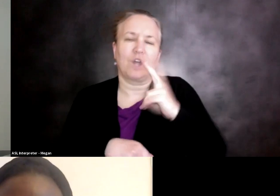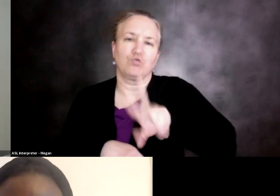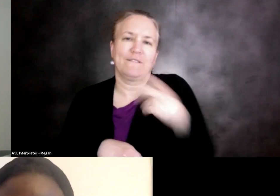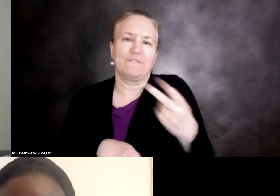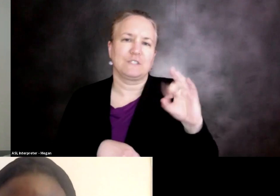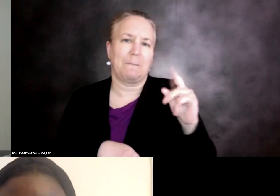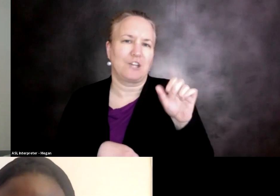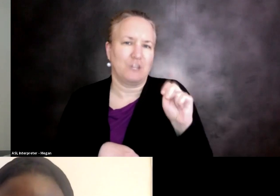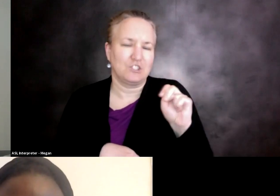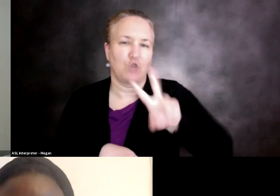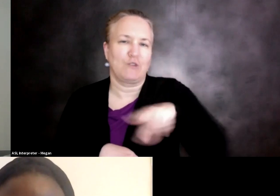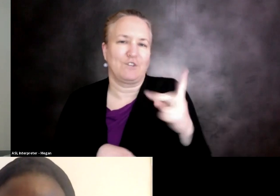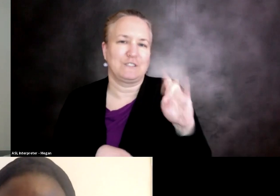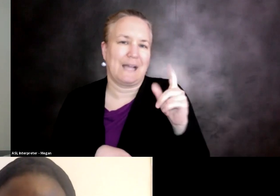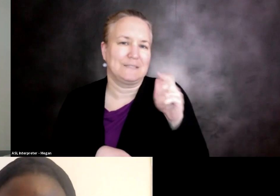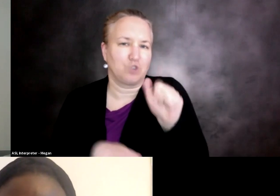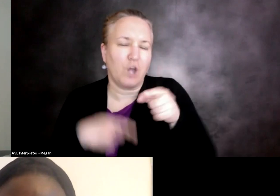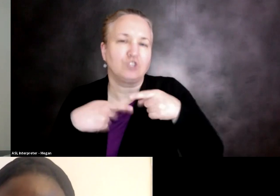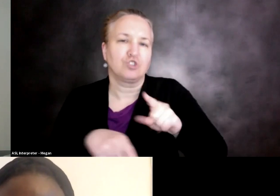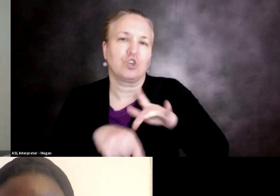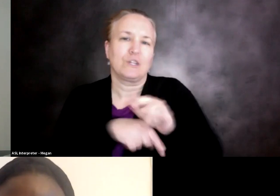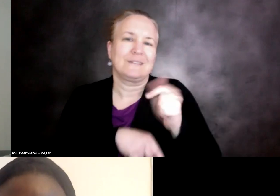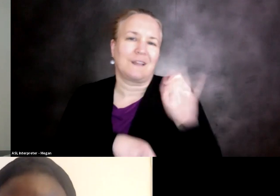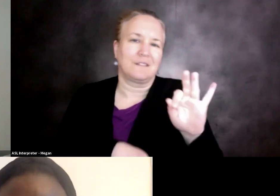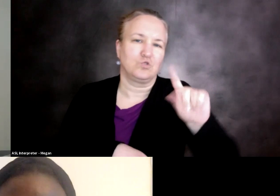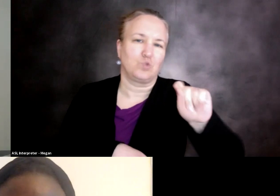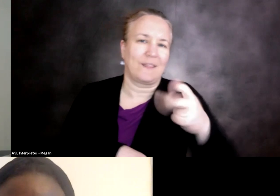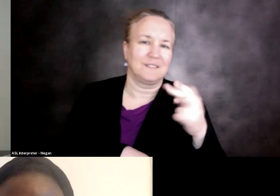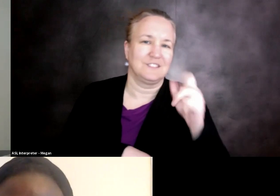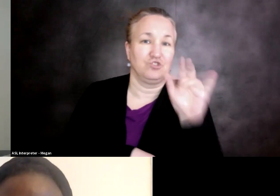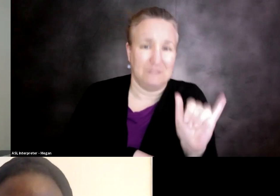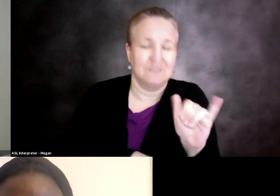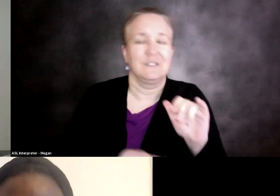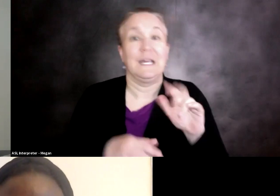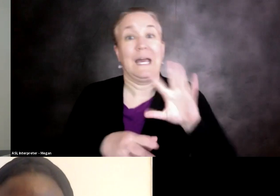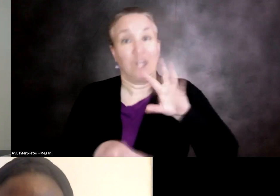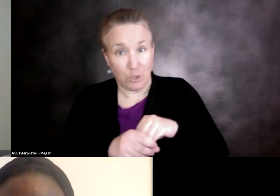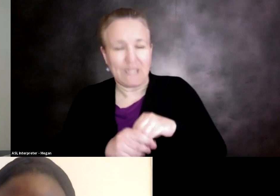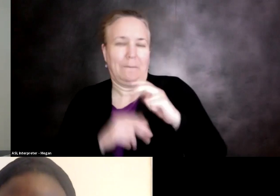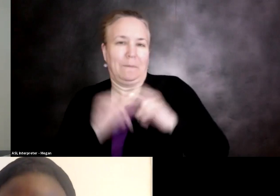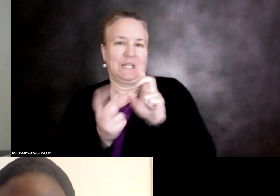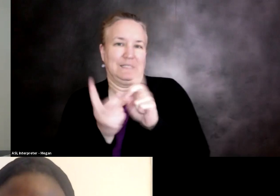diaspora in the 19th and early 20th centuries, including building a digital archive on the topic.